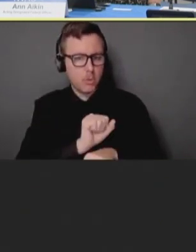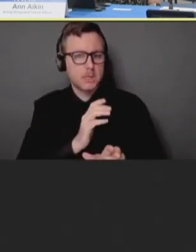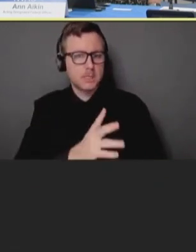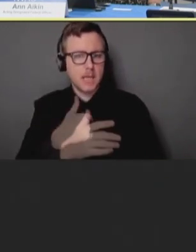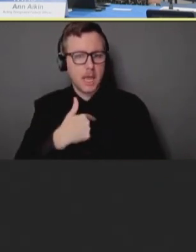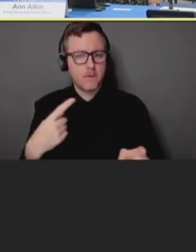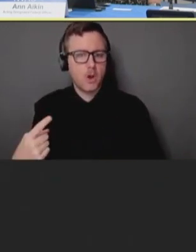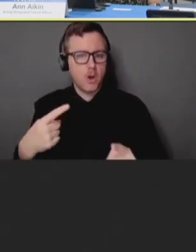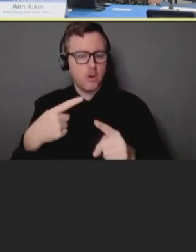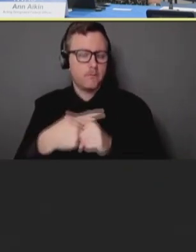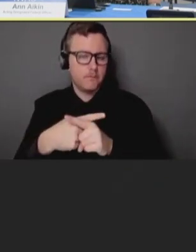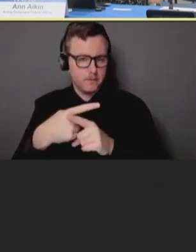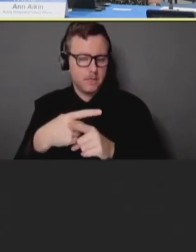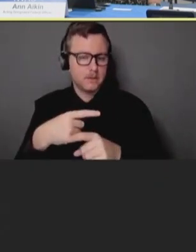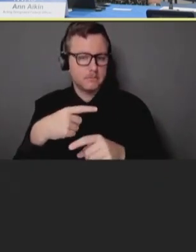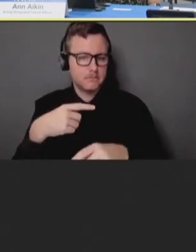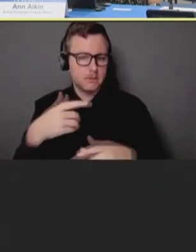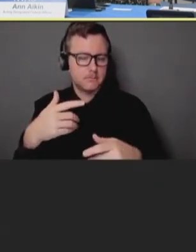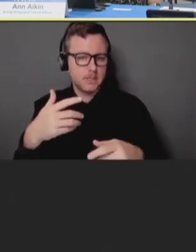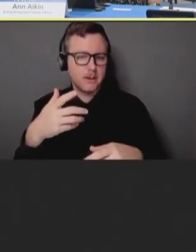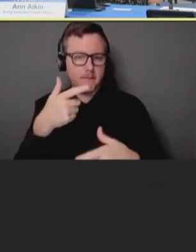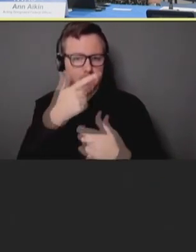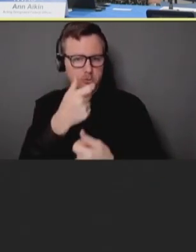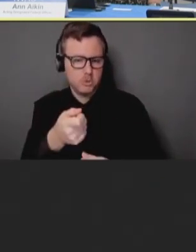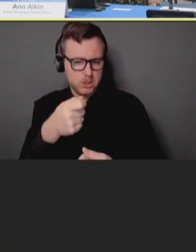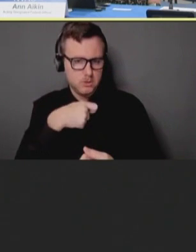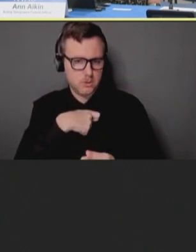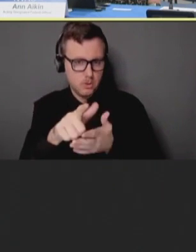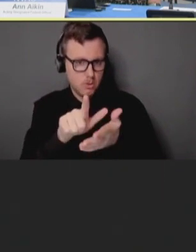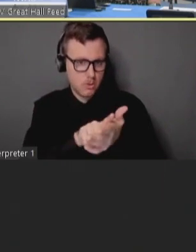laws and regulations, as are all members who work for the federal government.